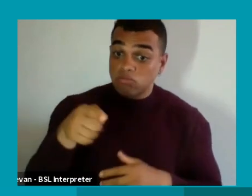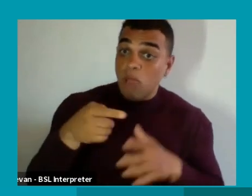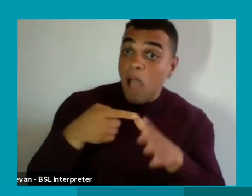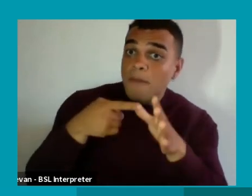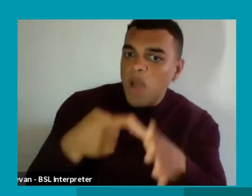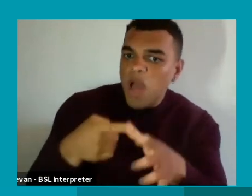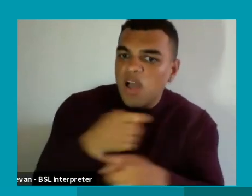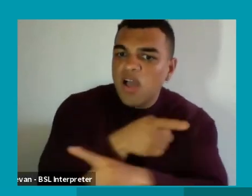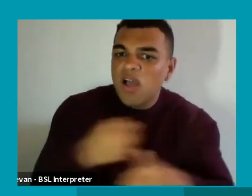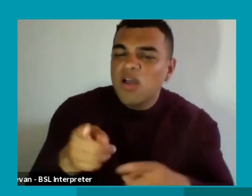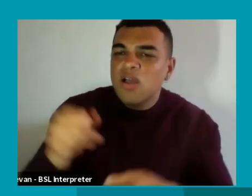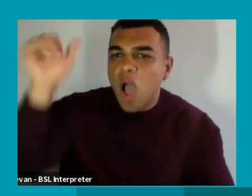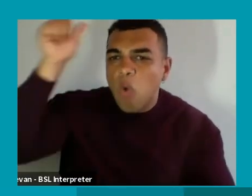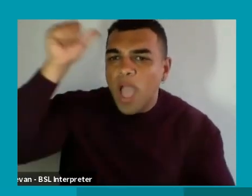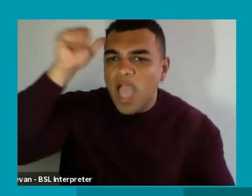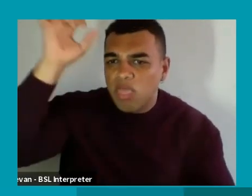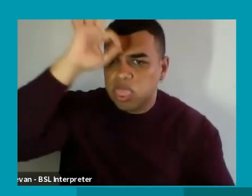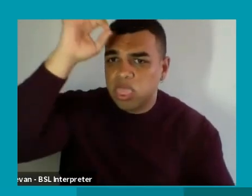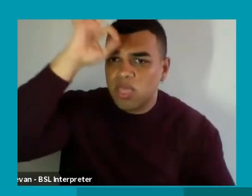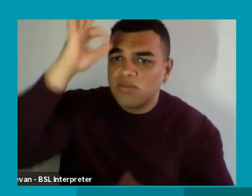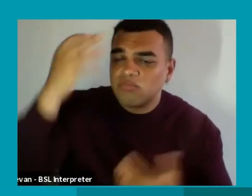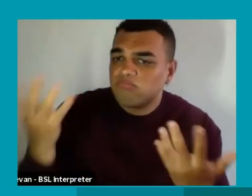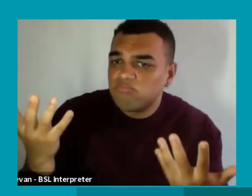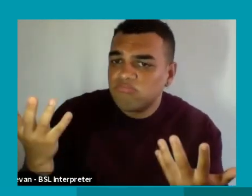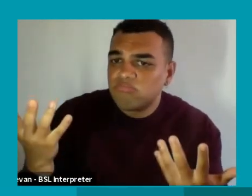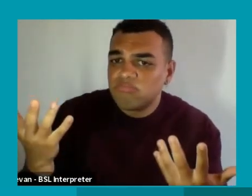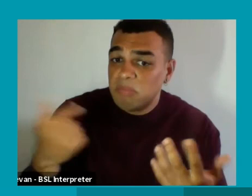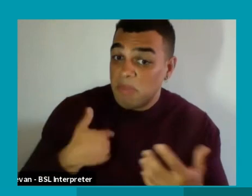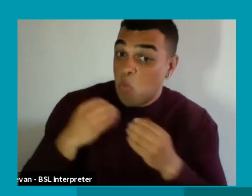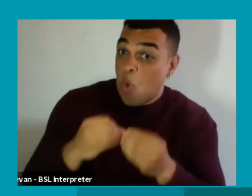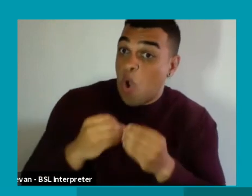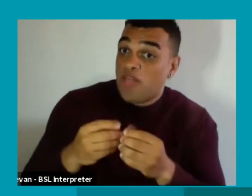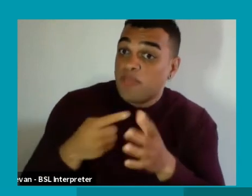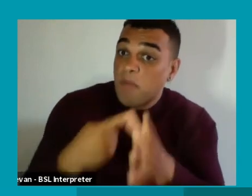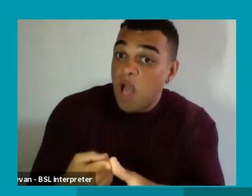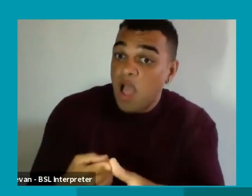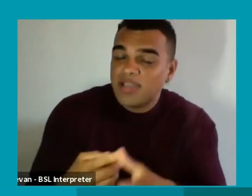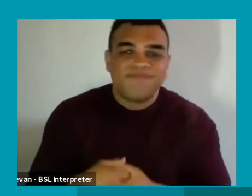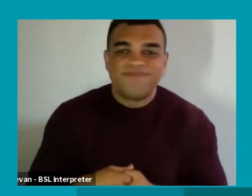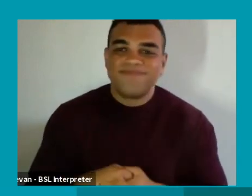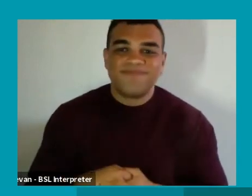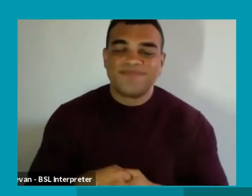Sometimes it's about being explicit about what you need all the stages of the recruitment process, so sometimes it's about saying OK.